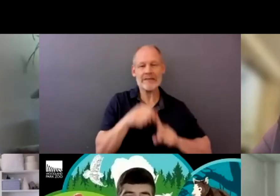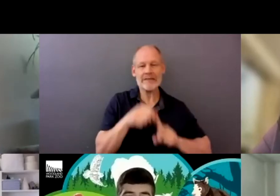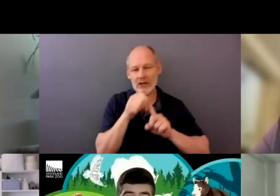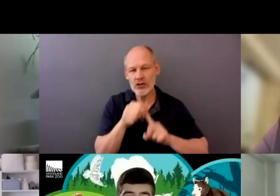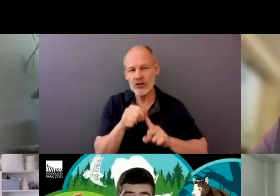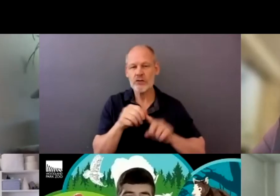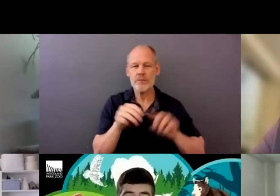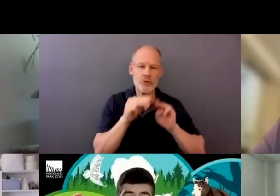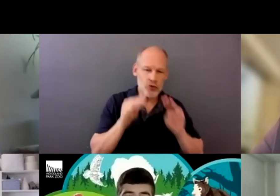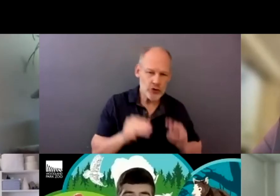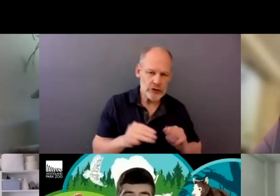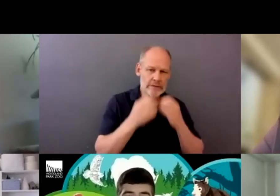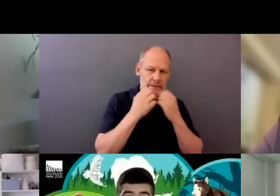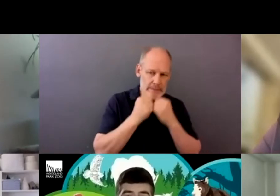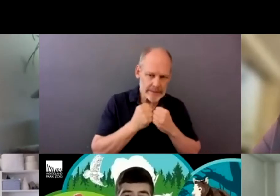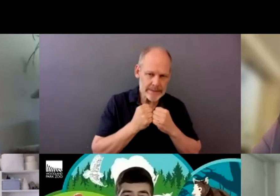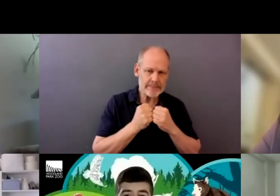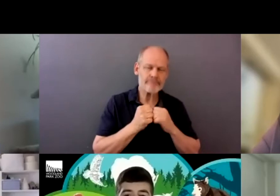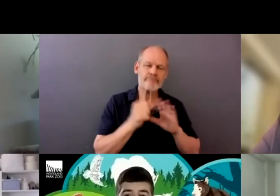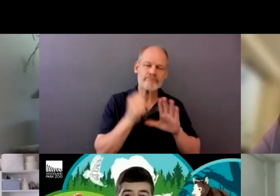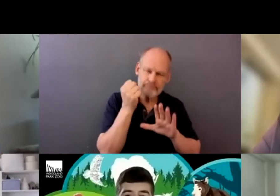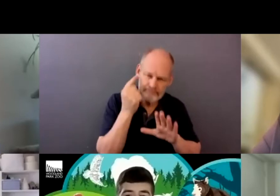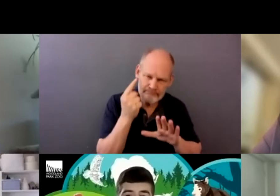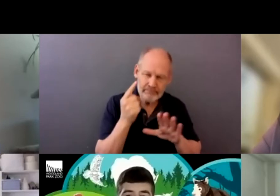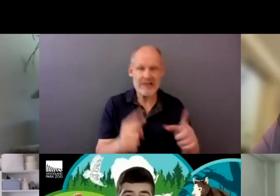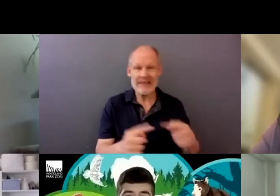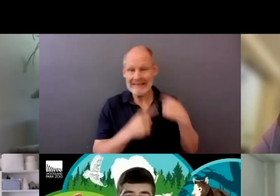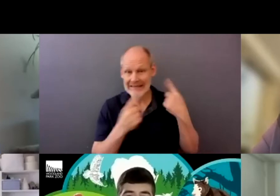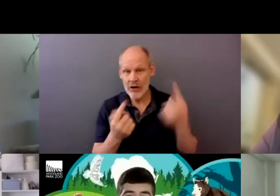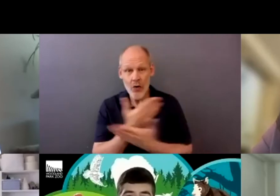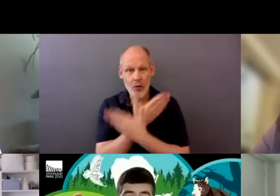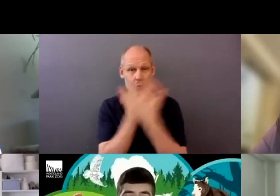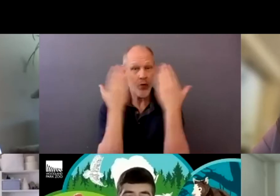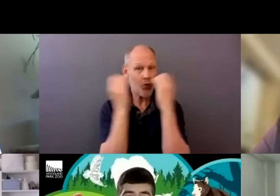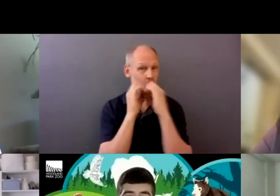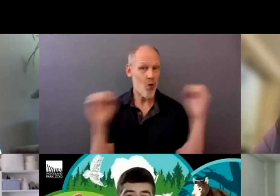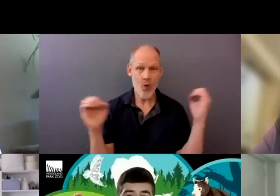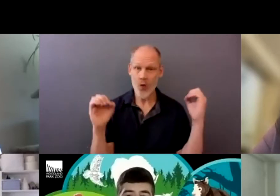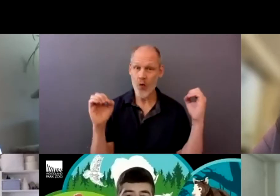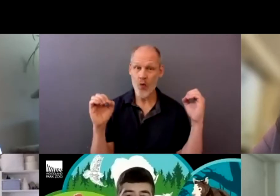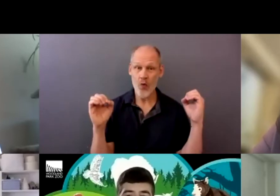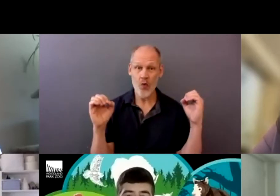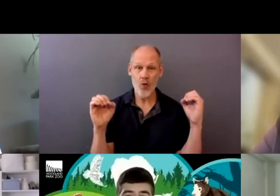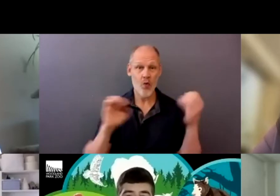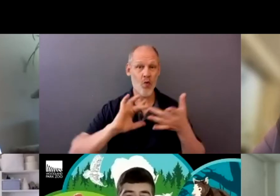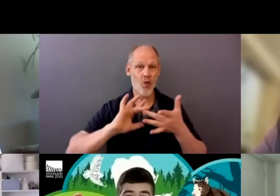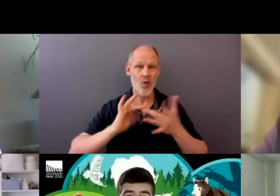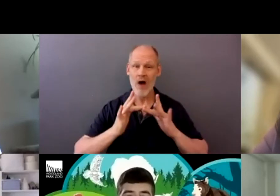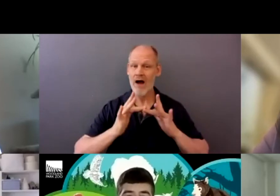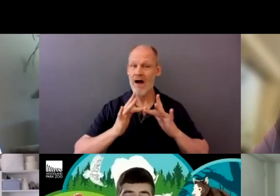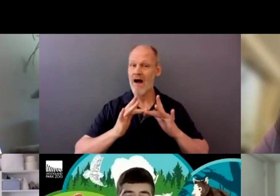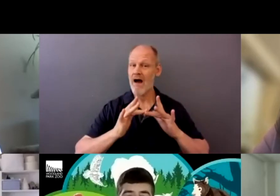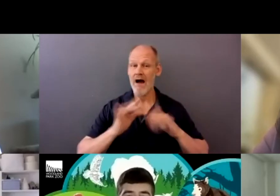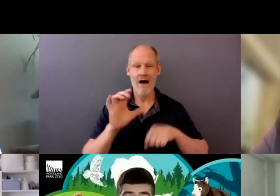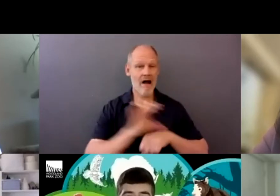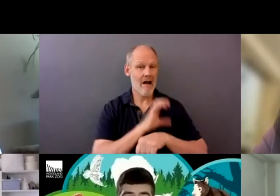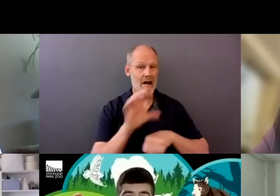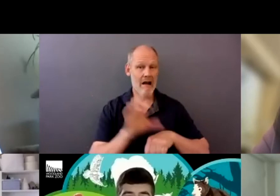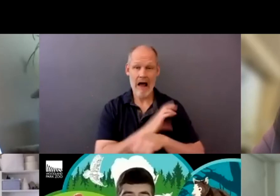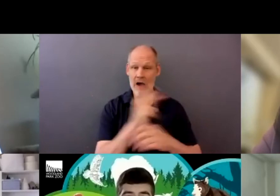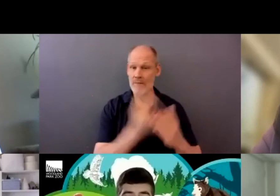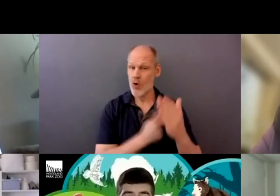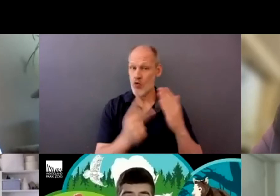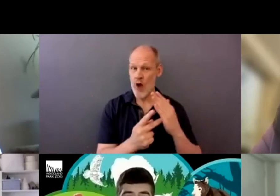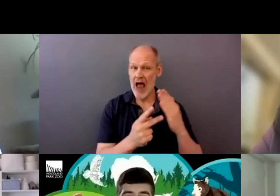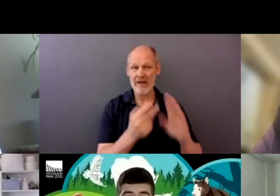zero online programs. So from museum leadership, that is not keyed in on benefits on that online